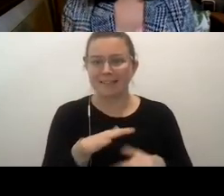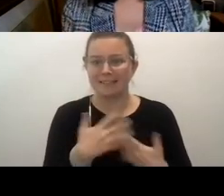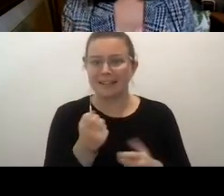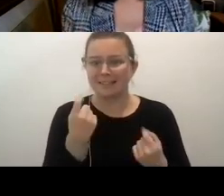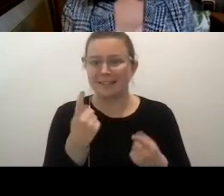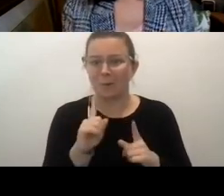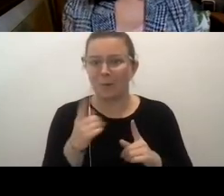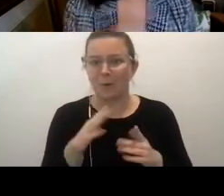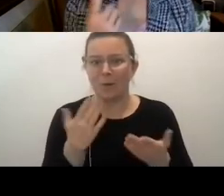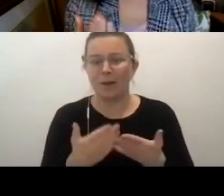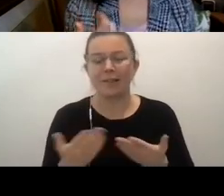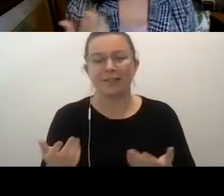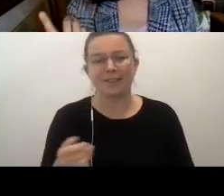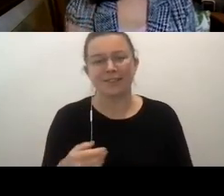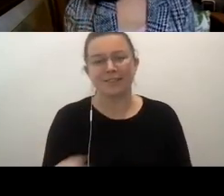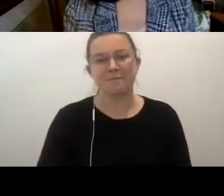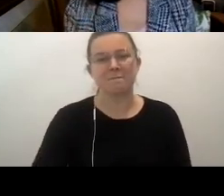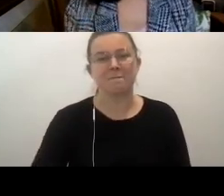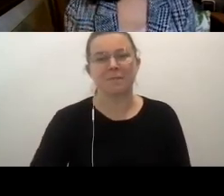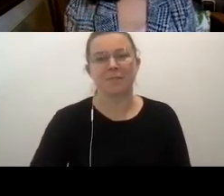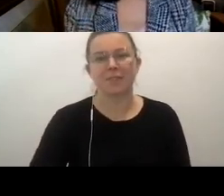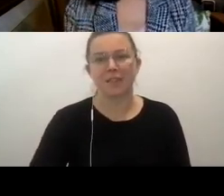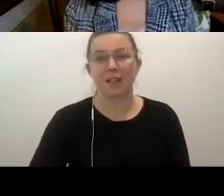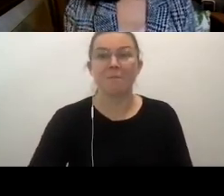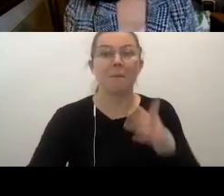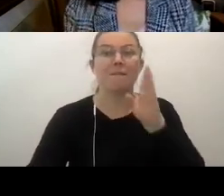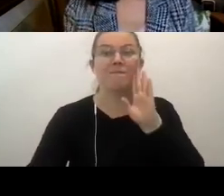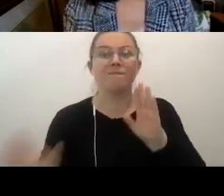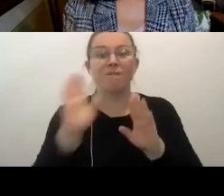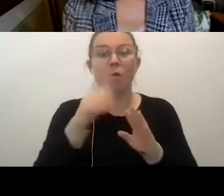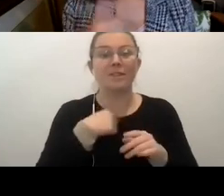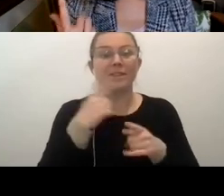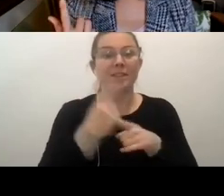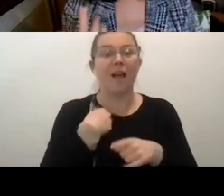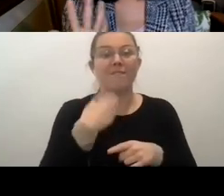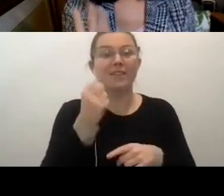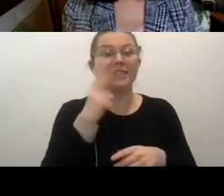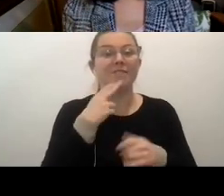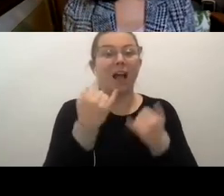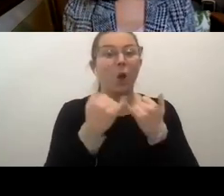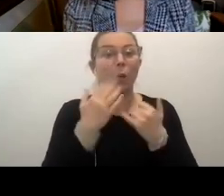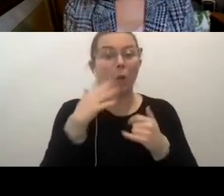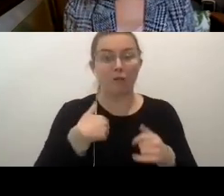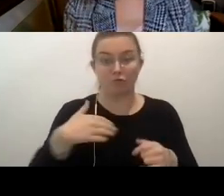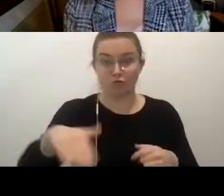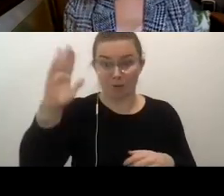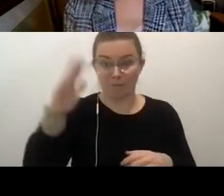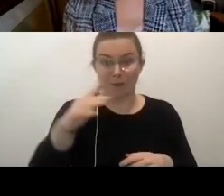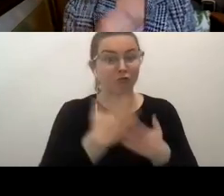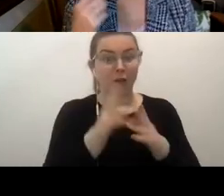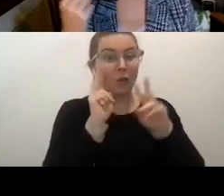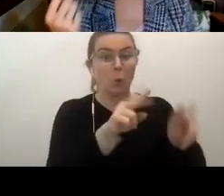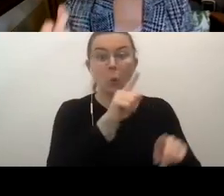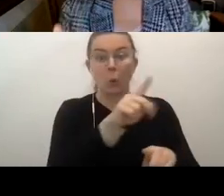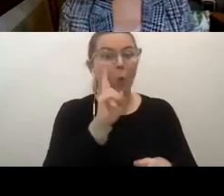As I mentioned, I had a deaf uncle growing up, and looking at him you would never know that he was deaf. He just knows when to laugh,